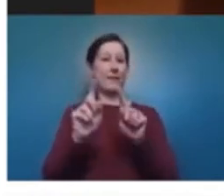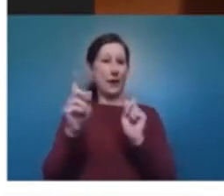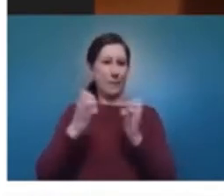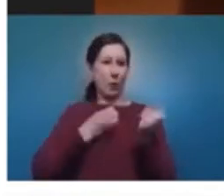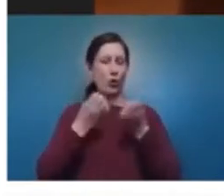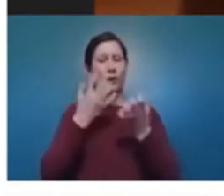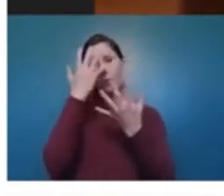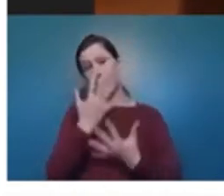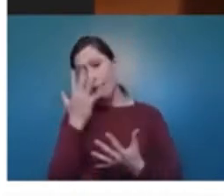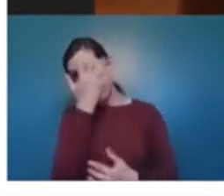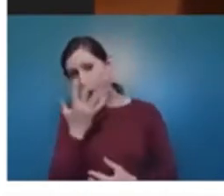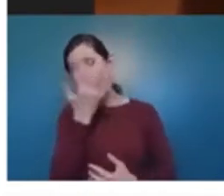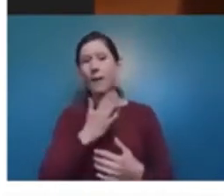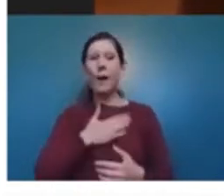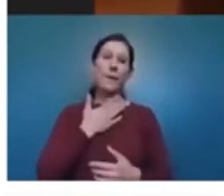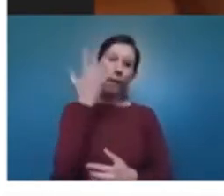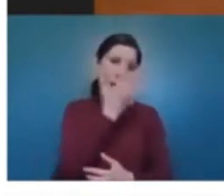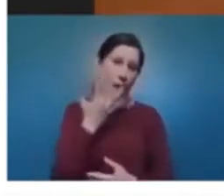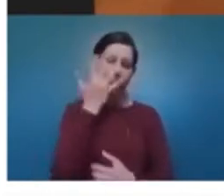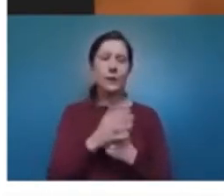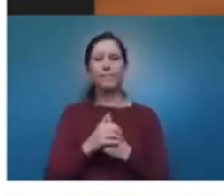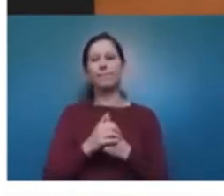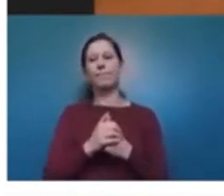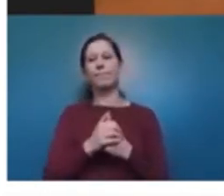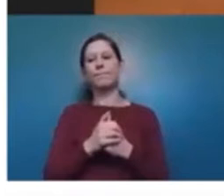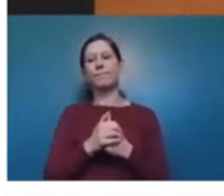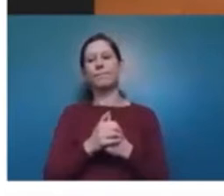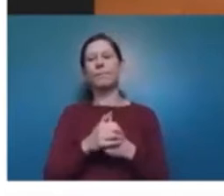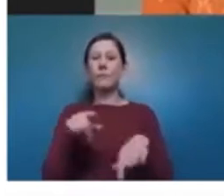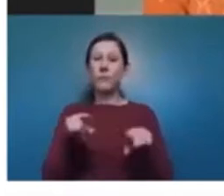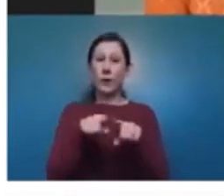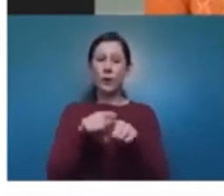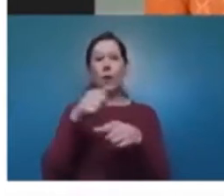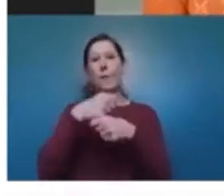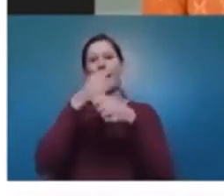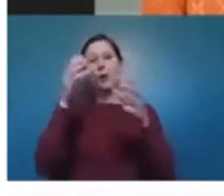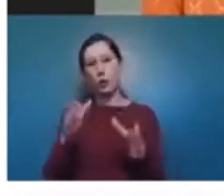a sad face or happy face, right. We can also do maker education